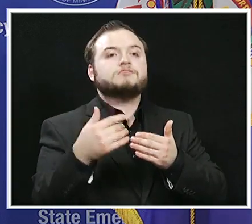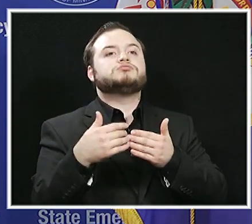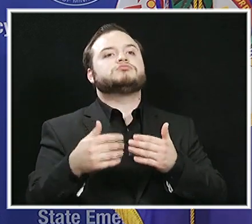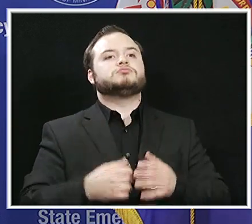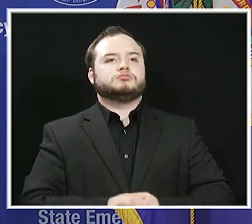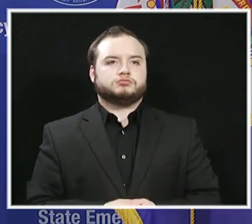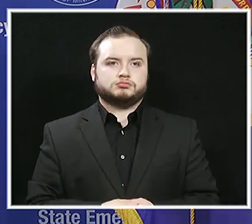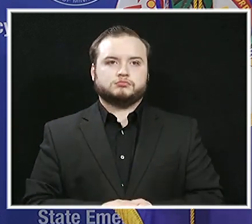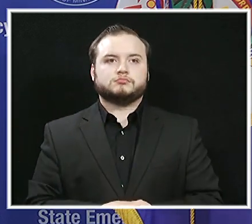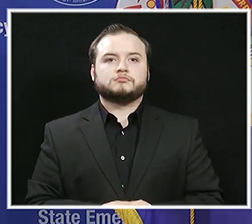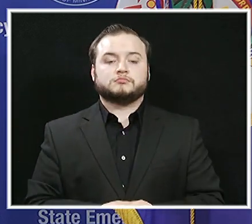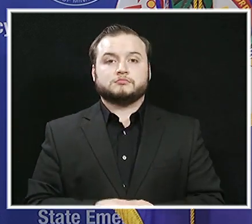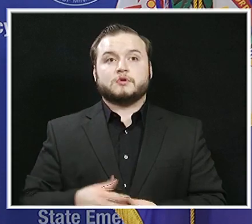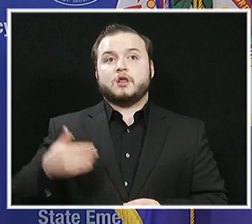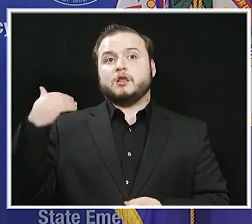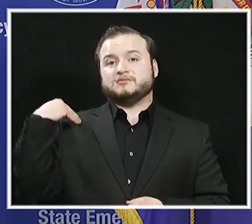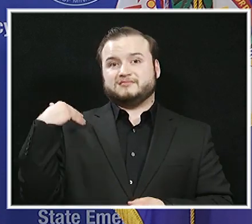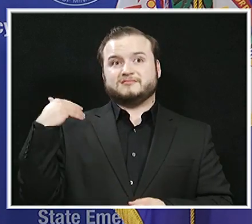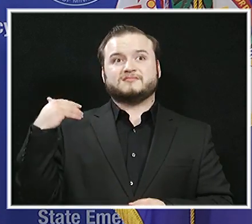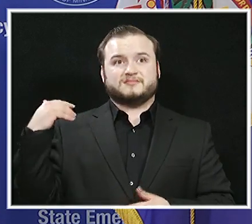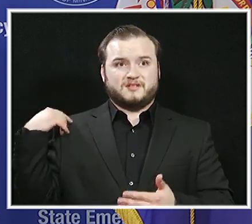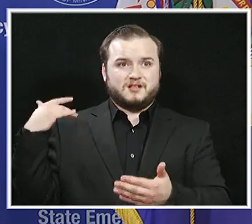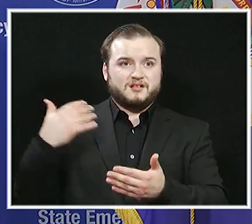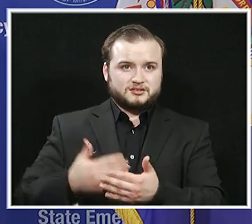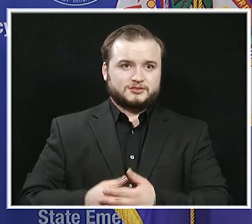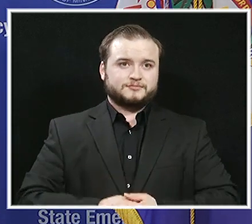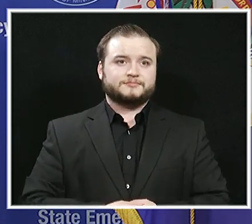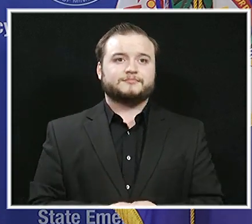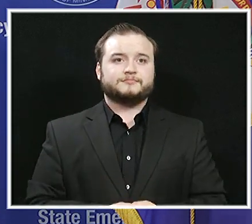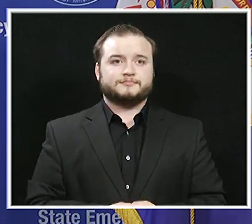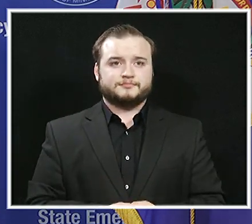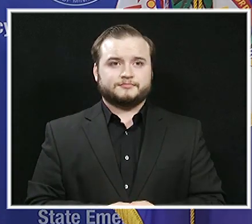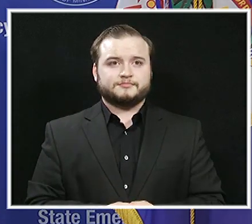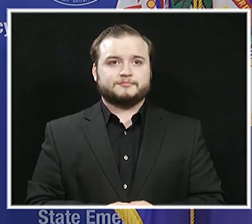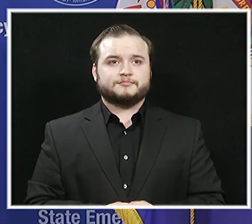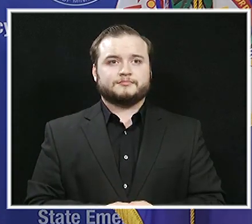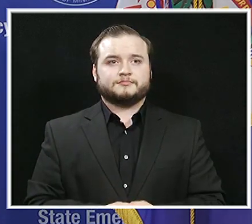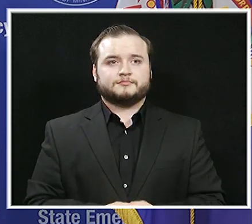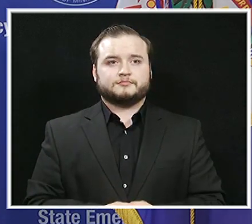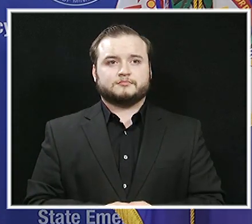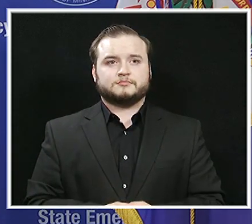and I think this is where Commissioner Malcolm, Dr. Osterholm had been, he told me early on when we were having